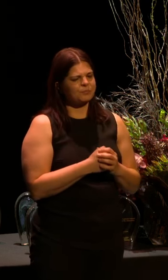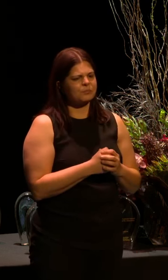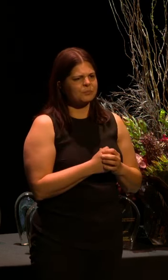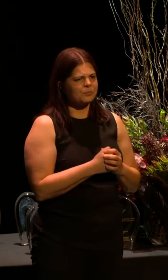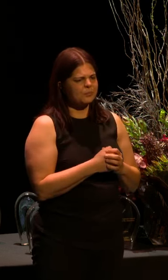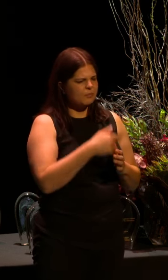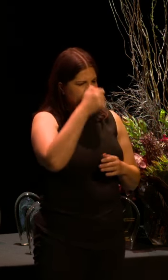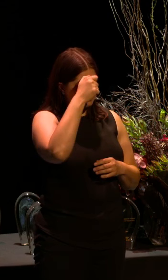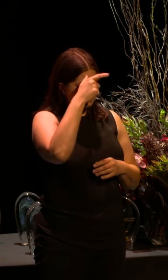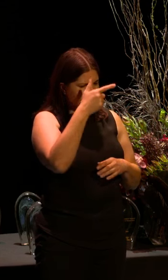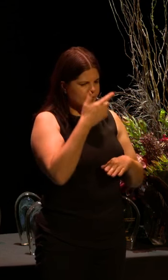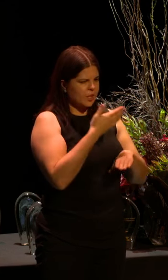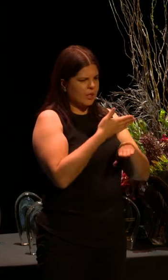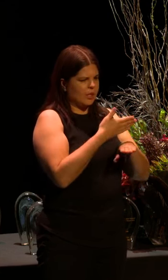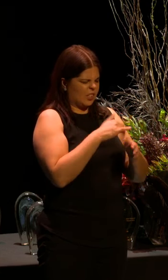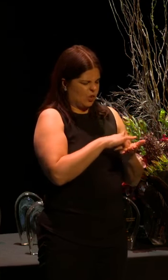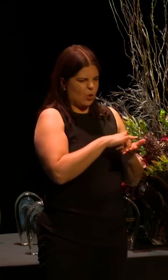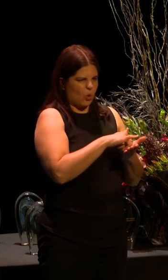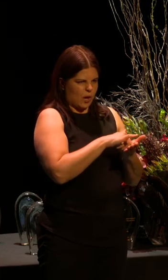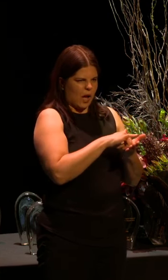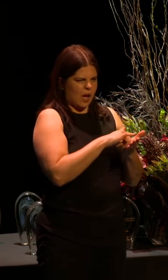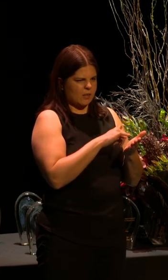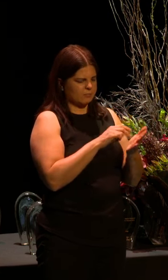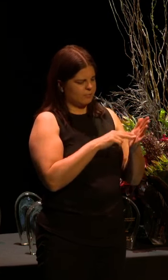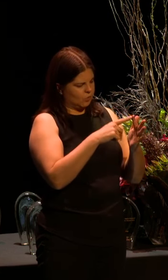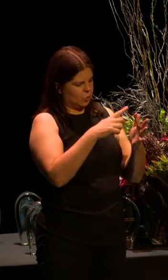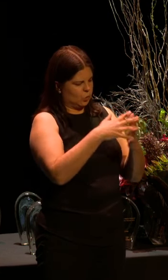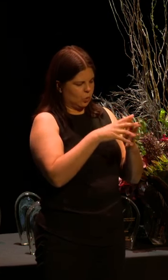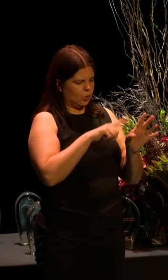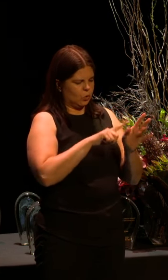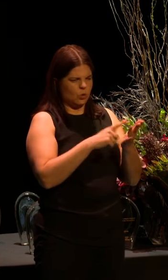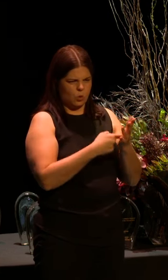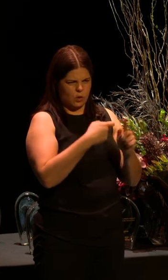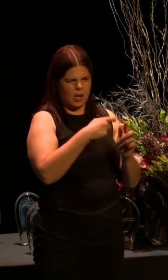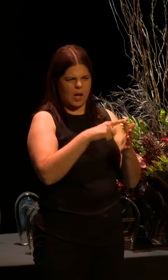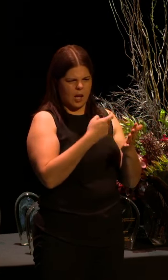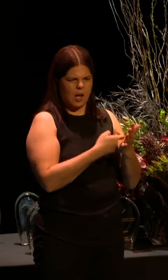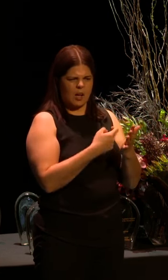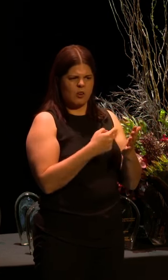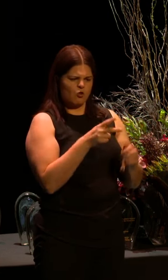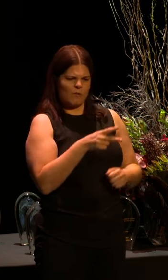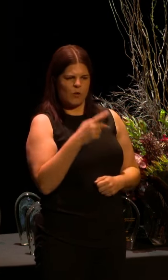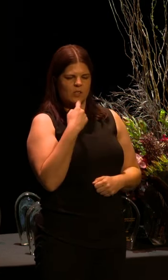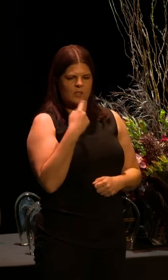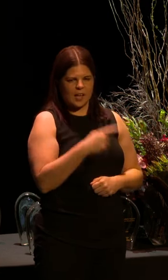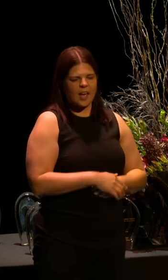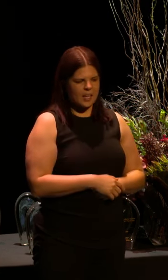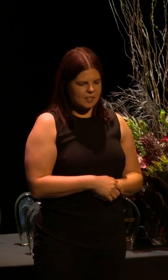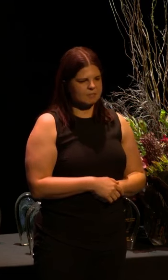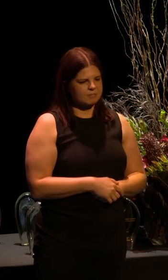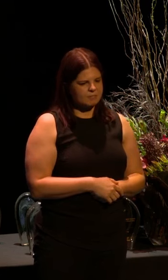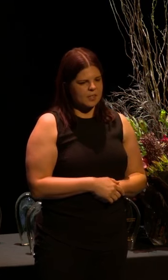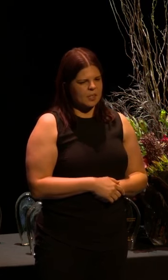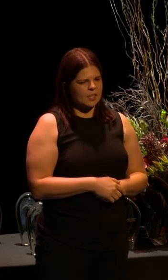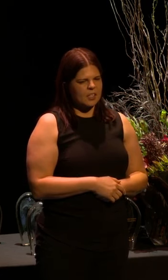from the New Yorker review of Old Pig that particularly struck me. It said this. "This heartbreaking, gentle, perfectly indirect story